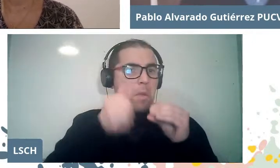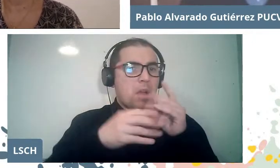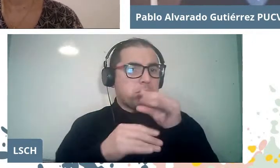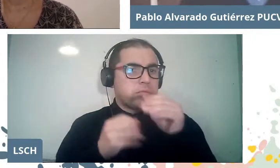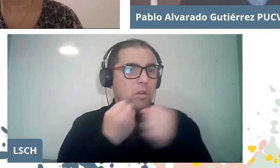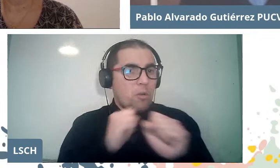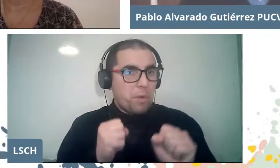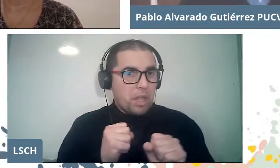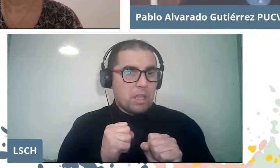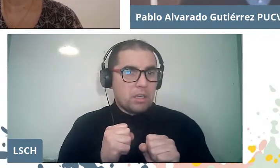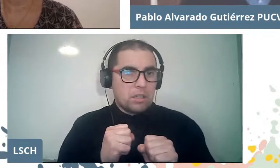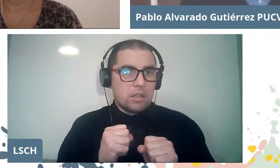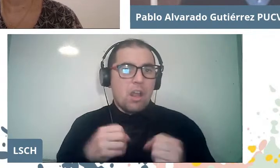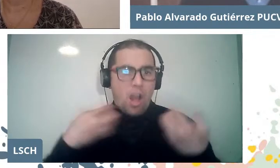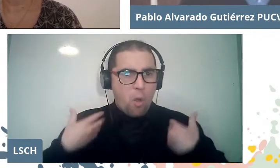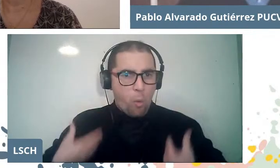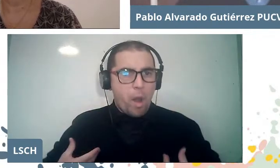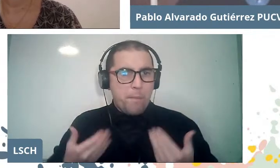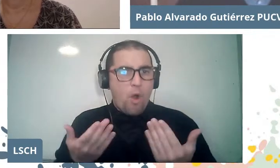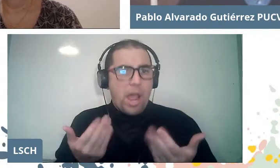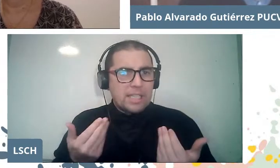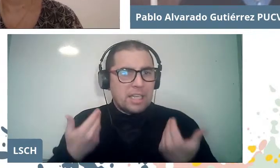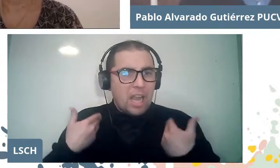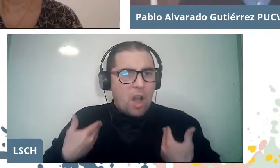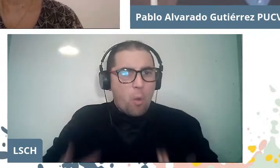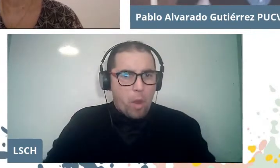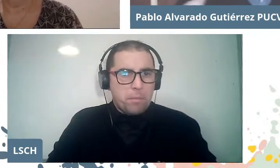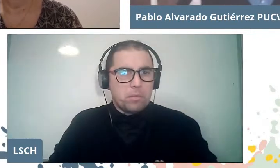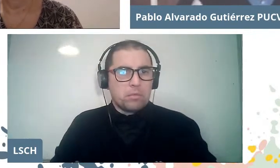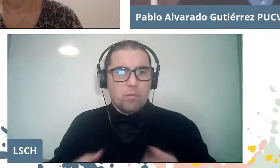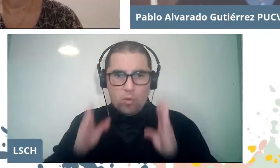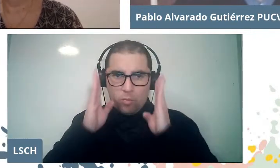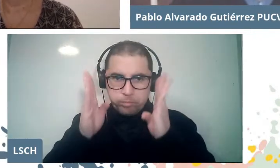They are extremely disciplined, and as the master says,